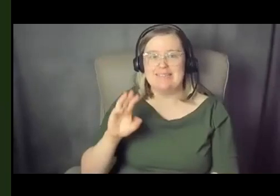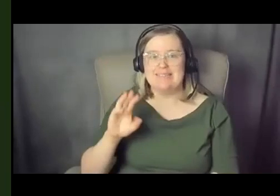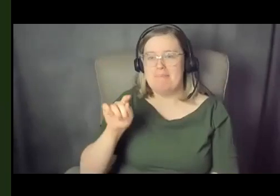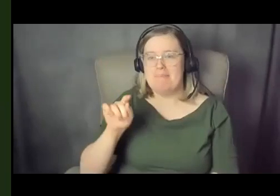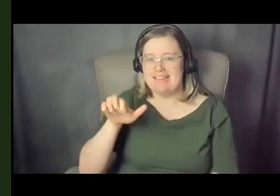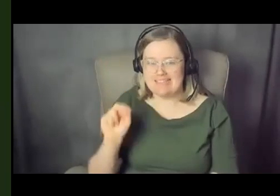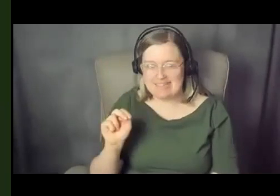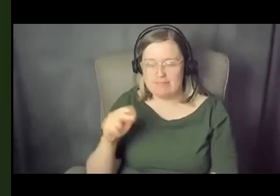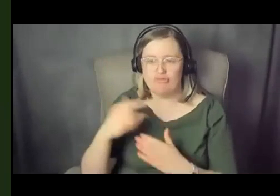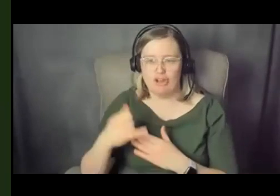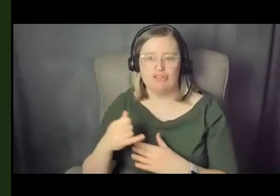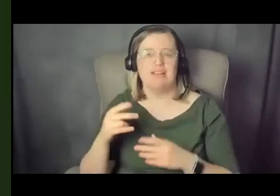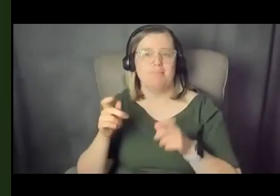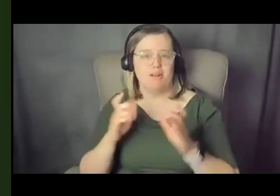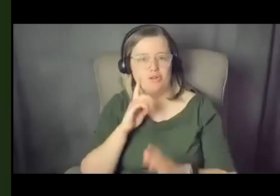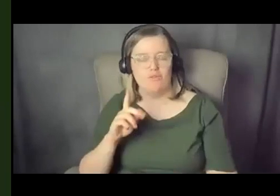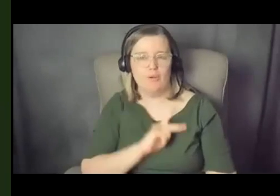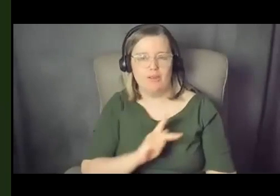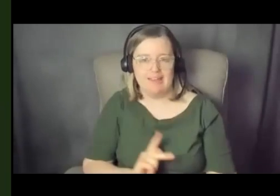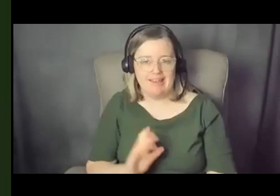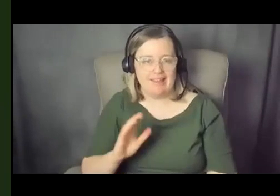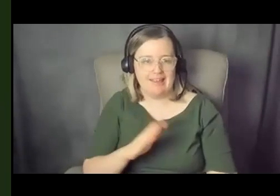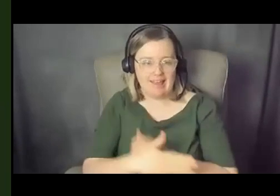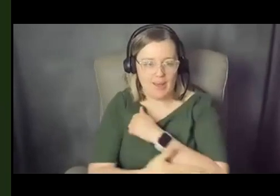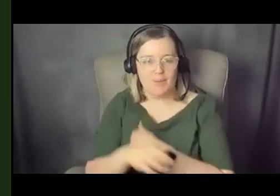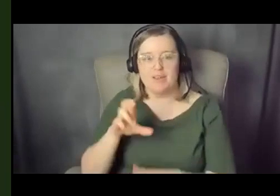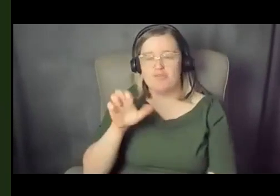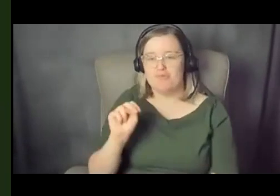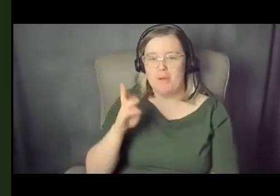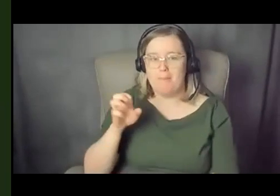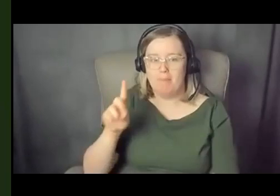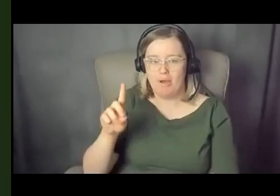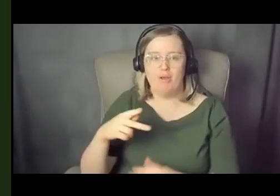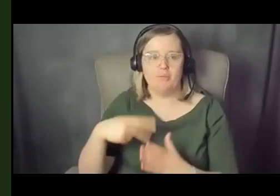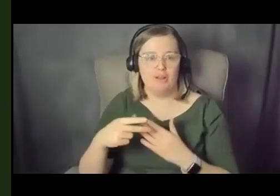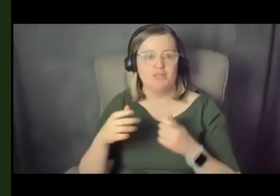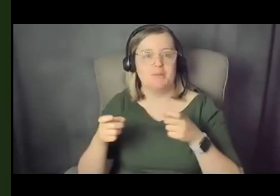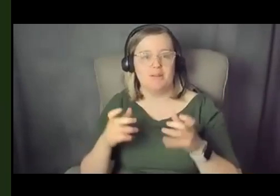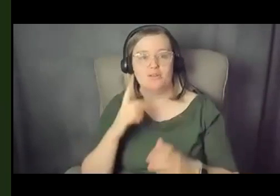project manager from Brown & Caldwell and Monica Van der Vieren, with community services at King County.